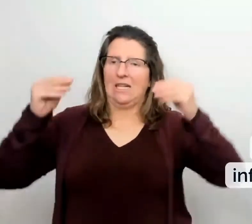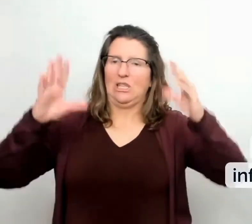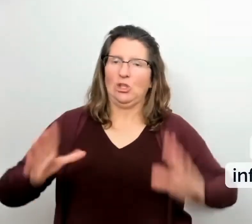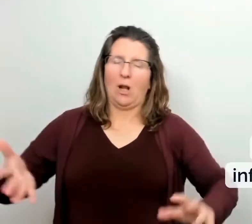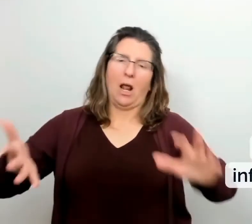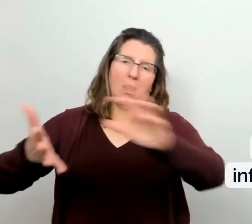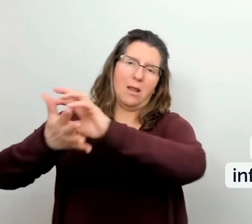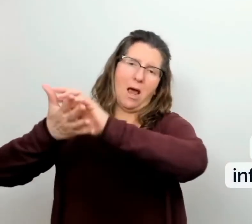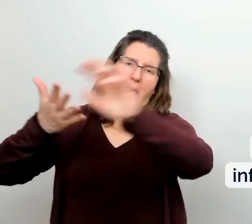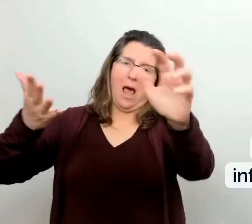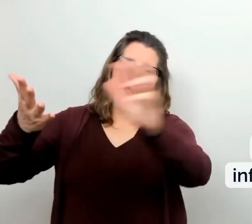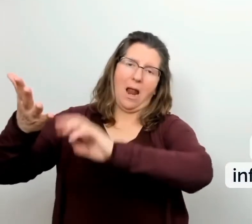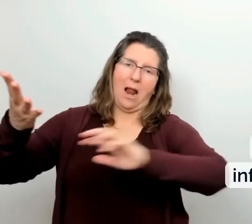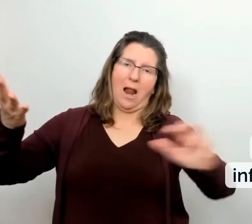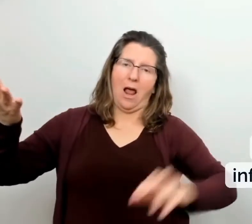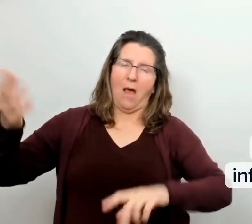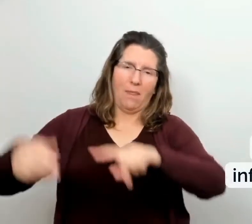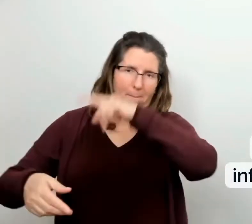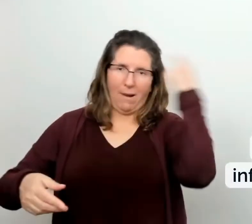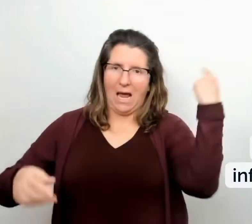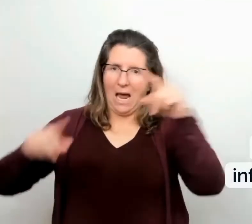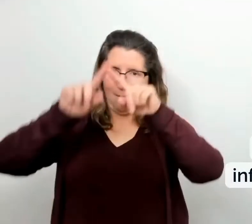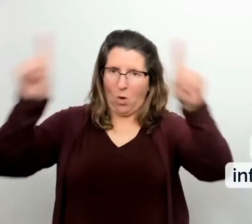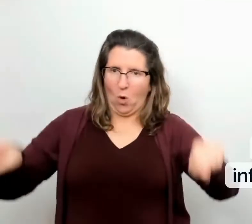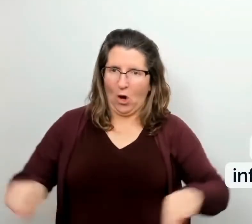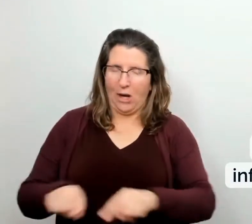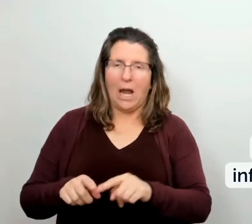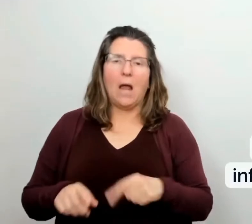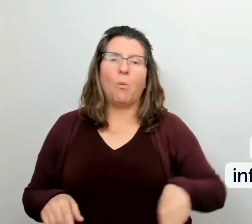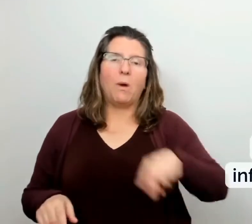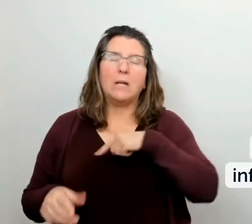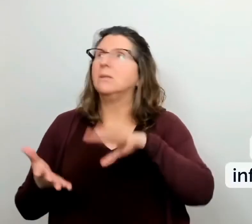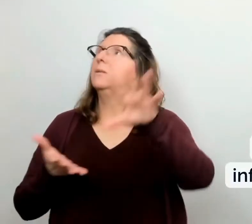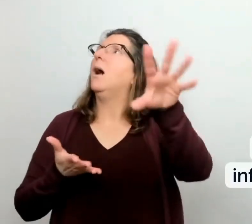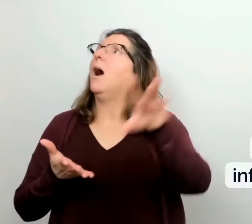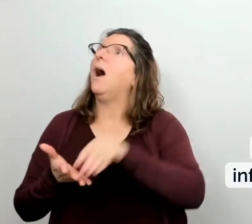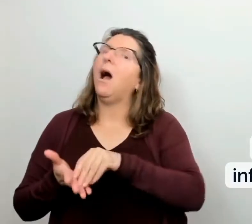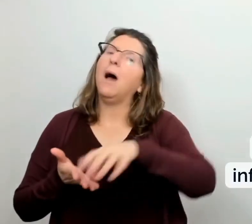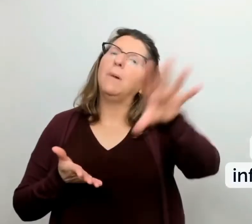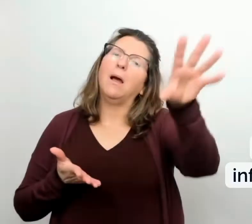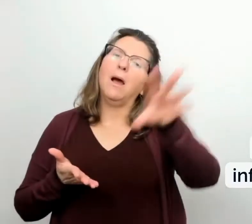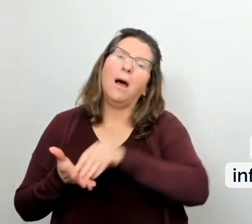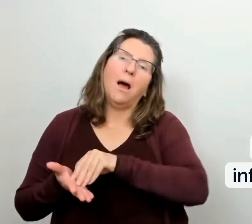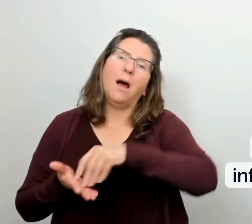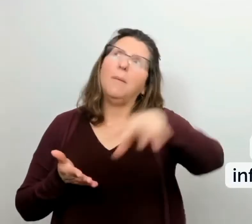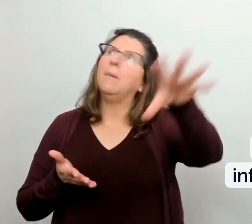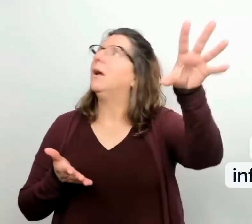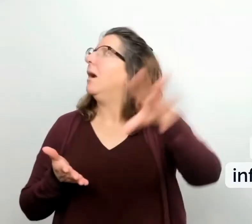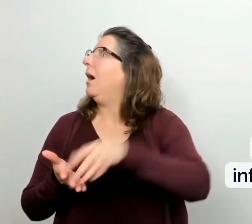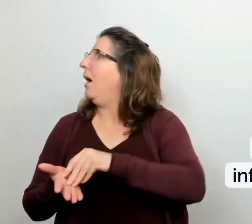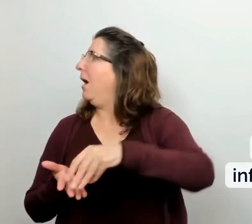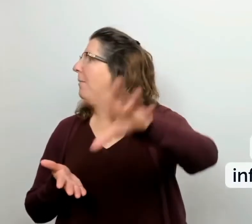The teacher would fill the blackboard with all kinds of notes, and we would just sit and copy down the notes.